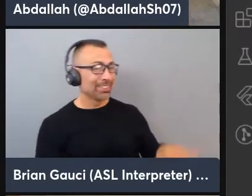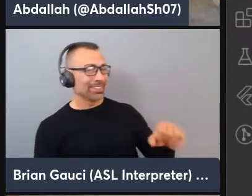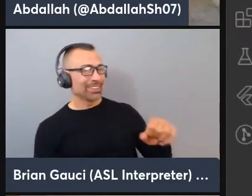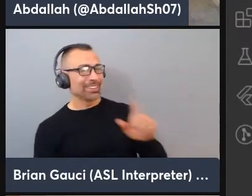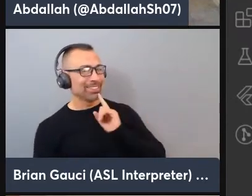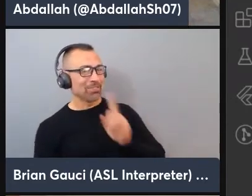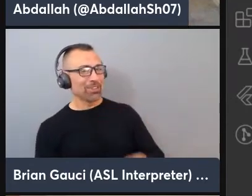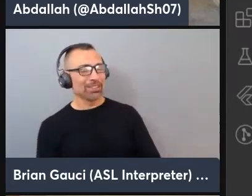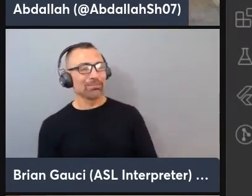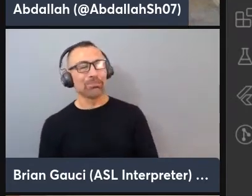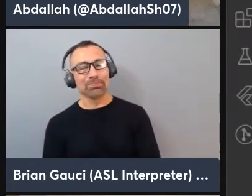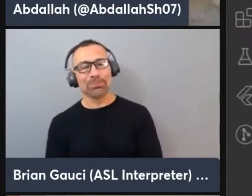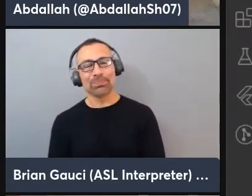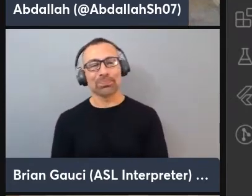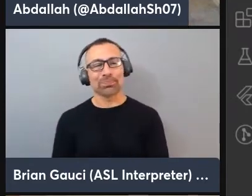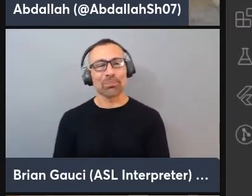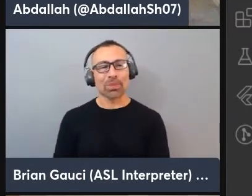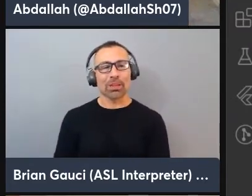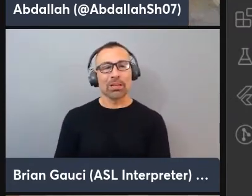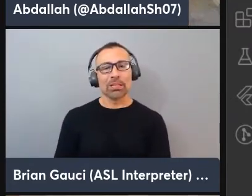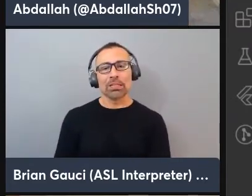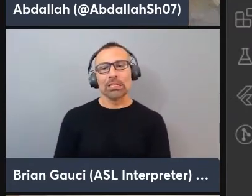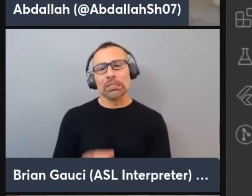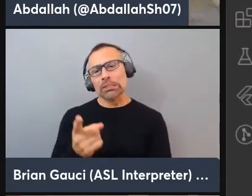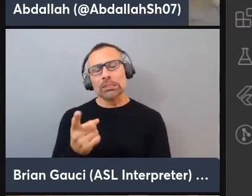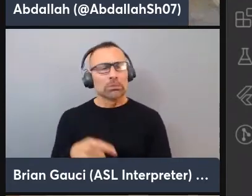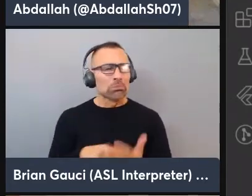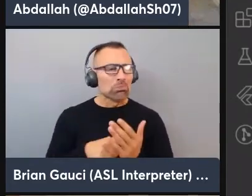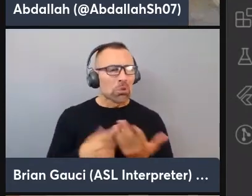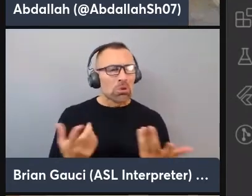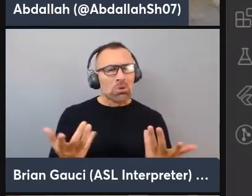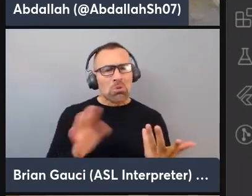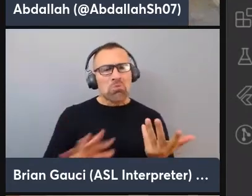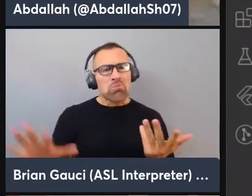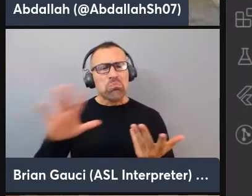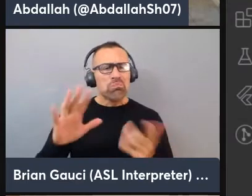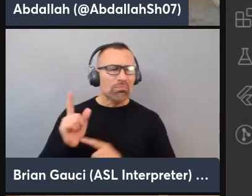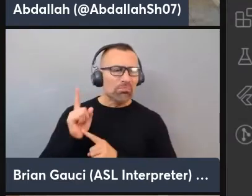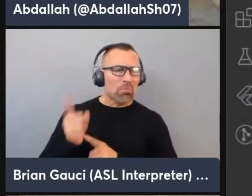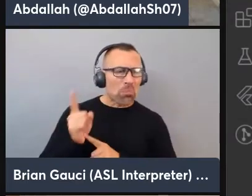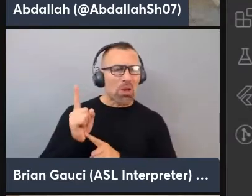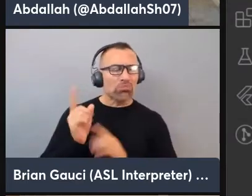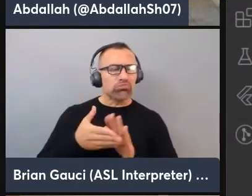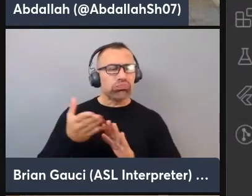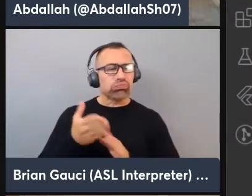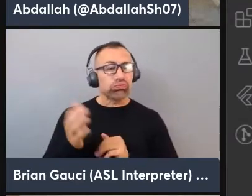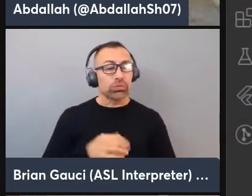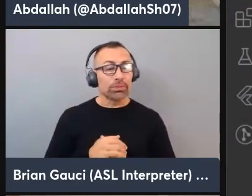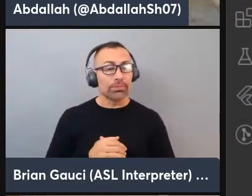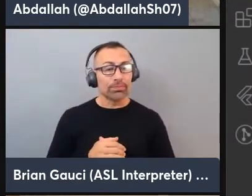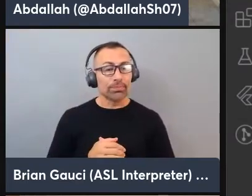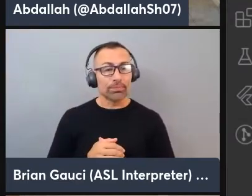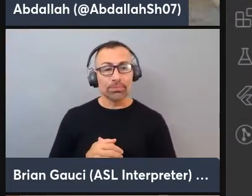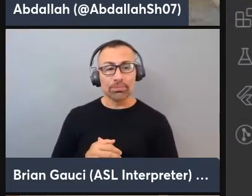Yeah, it's gonna take about a minute to run. Okay, and what should we be looking for here as this is running?